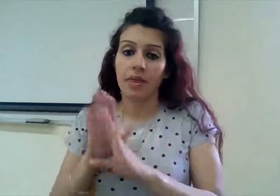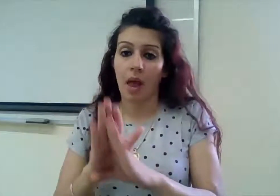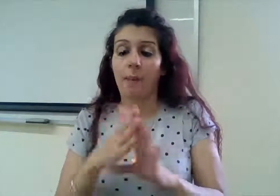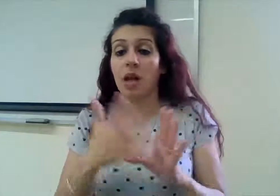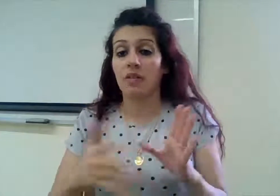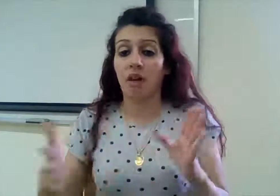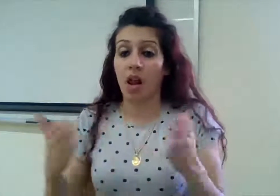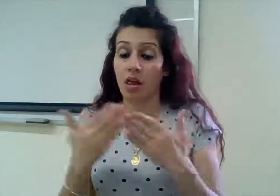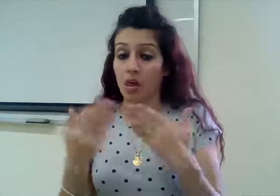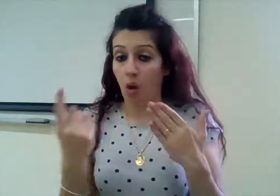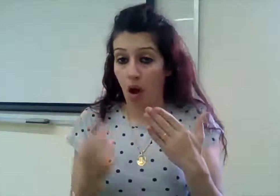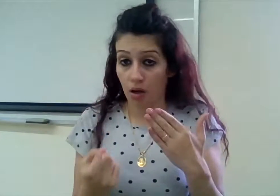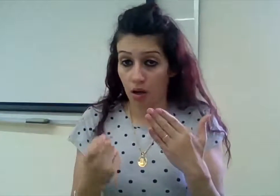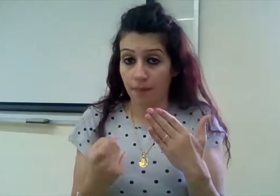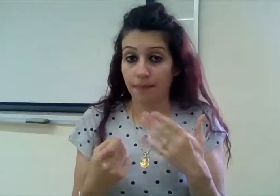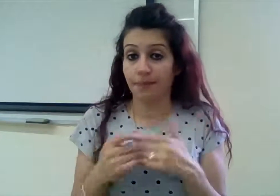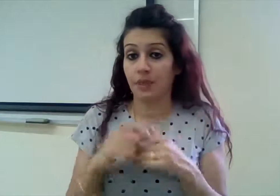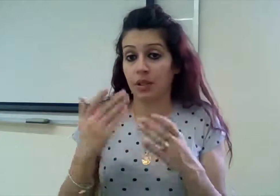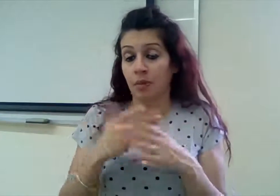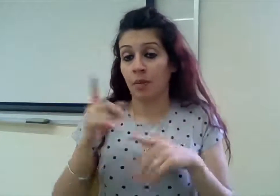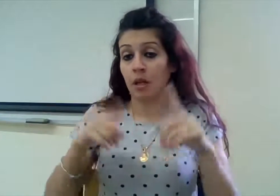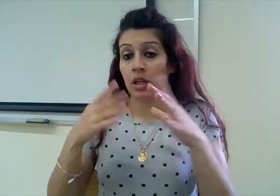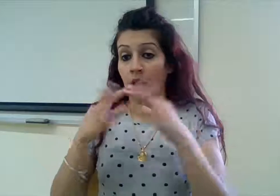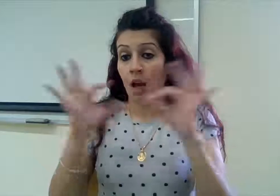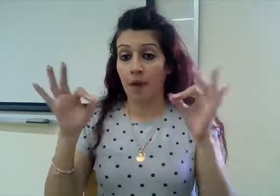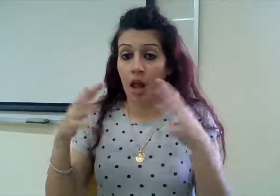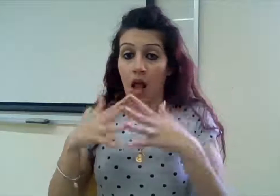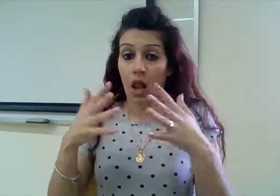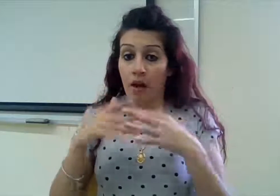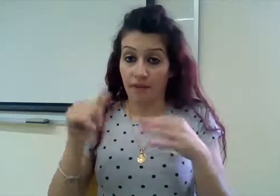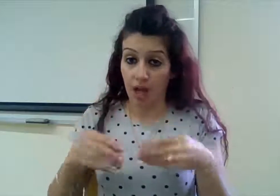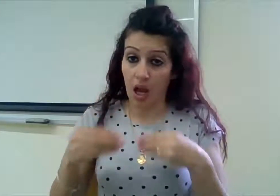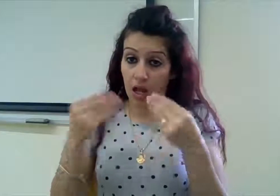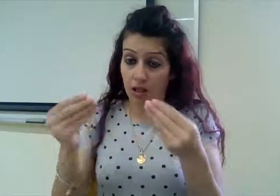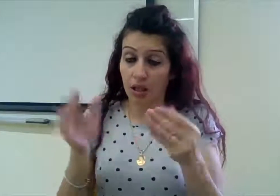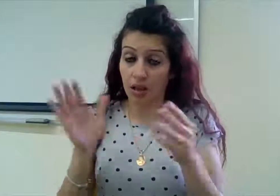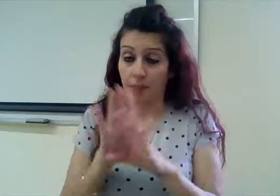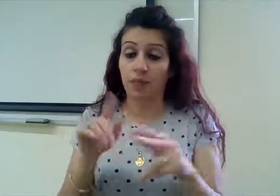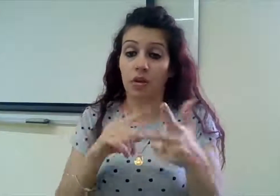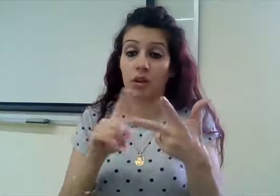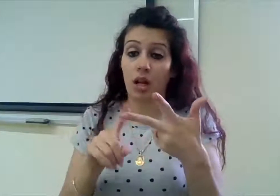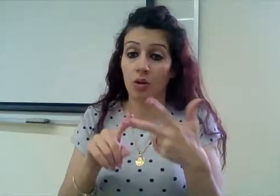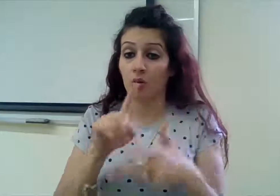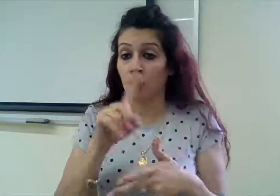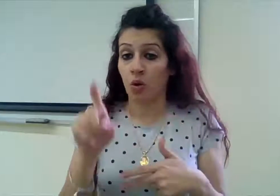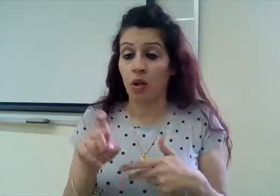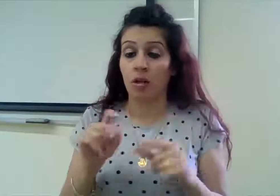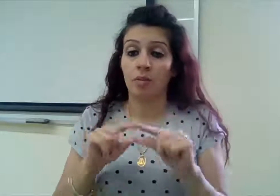so in terms of contents developed specifically for those with cognitive